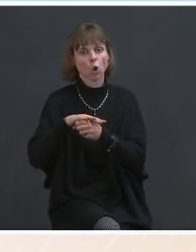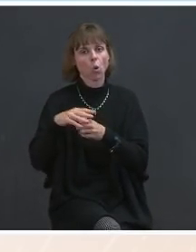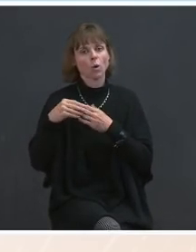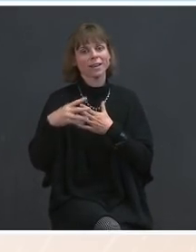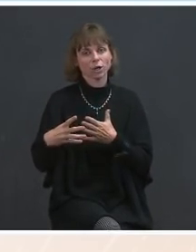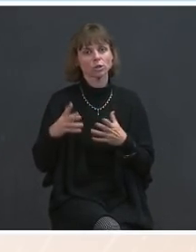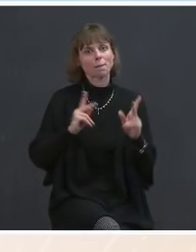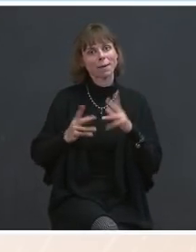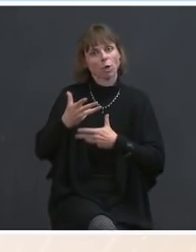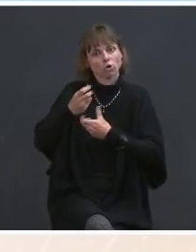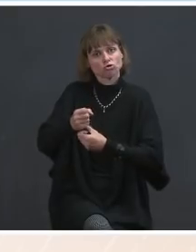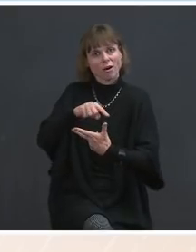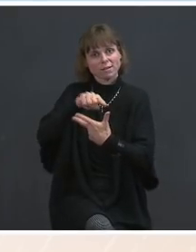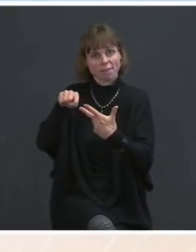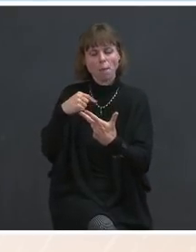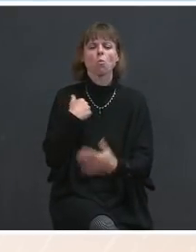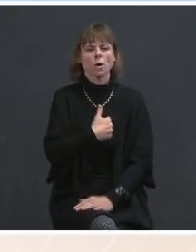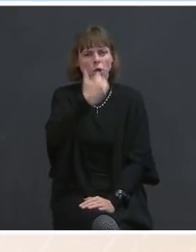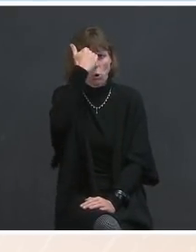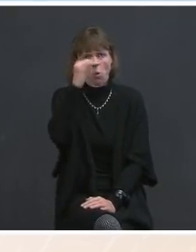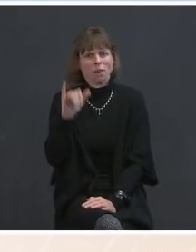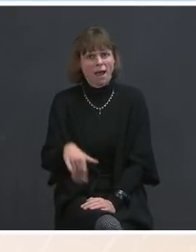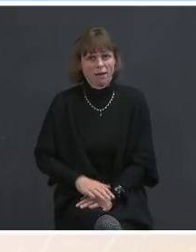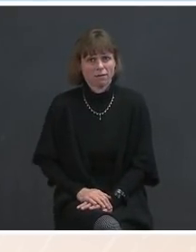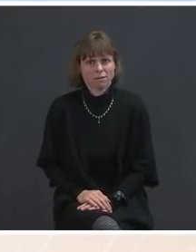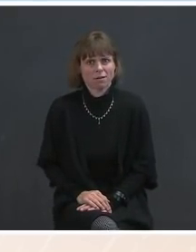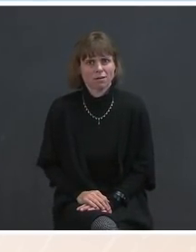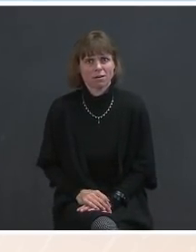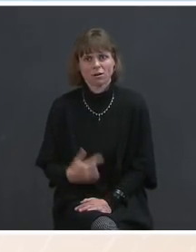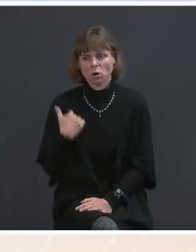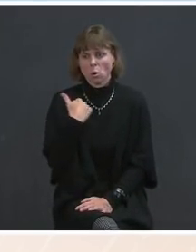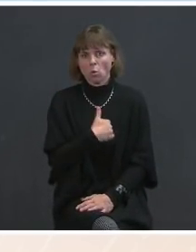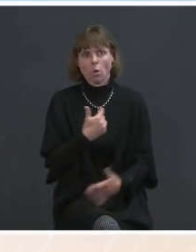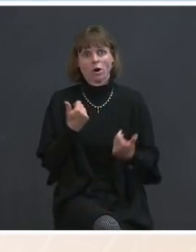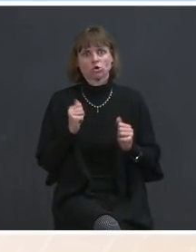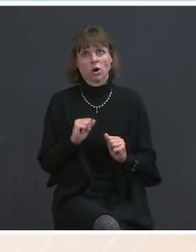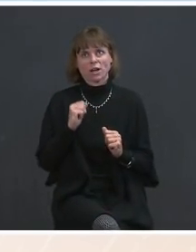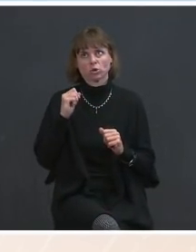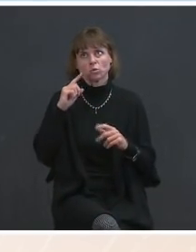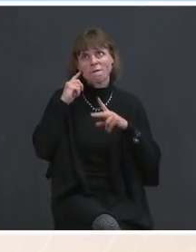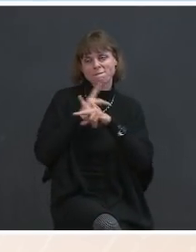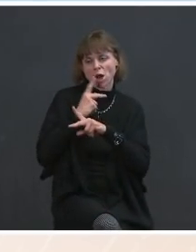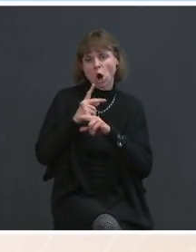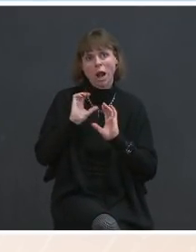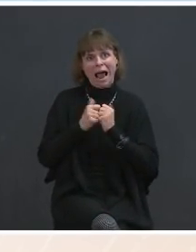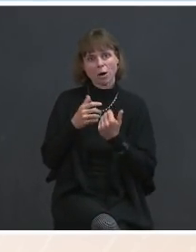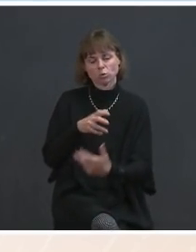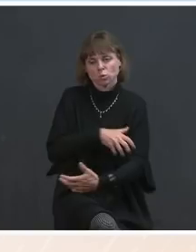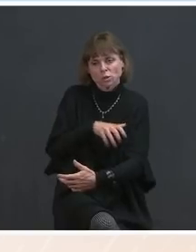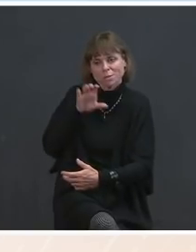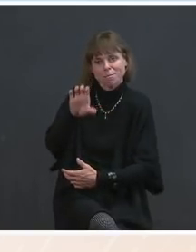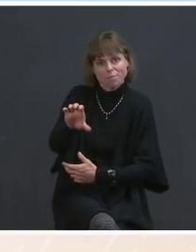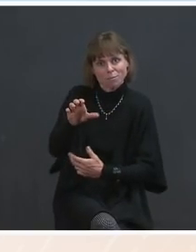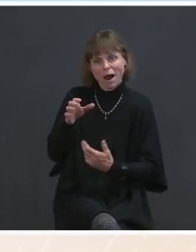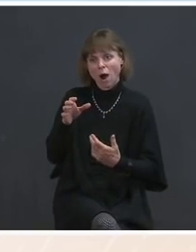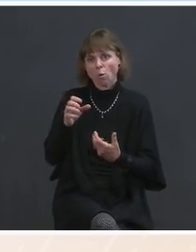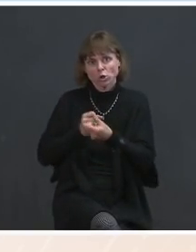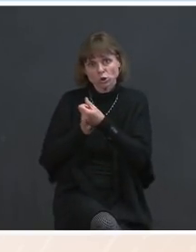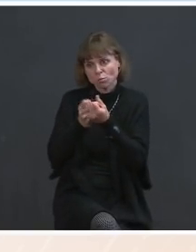So we are very mindful of that and thinking of ways to support, empower, you know, help fund those efforts.